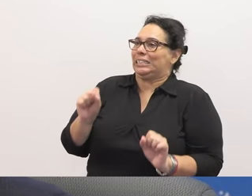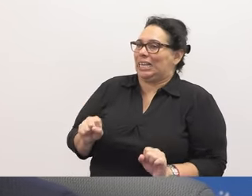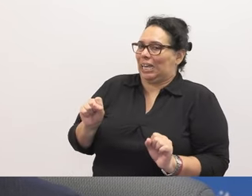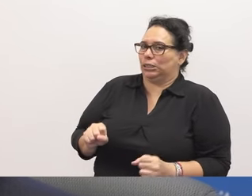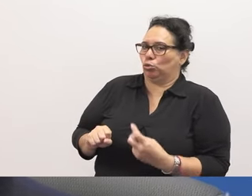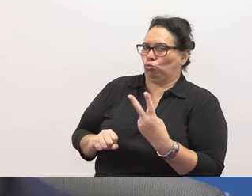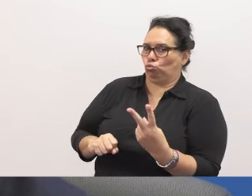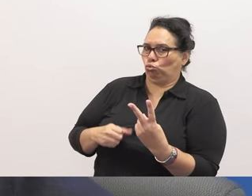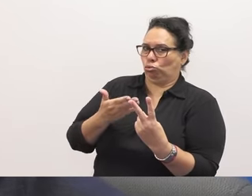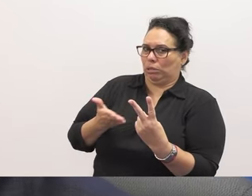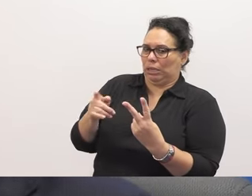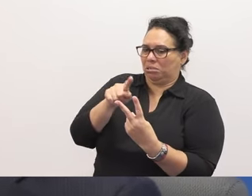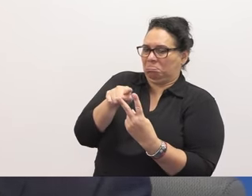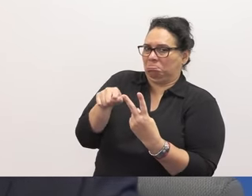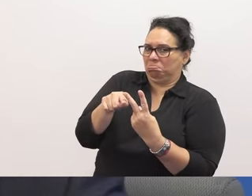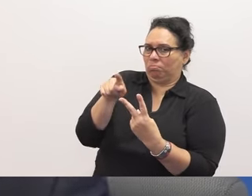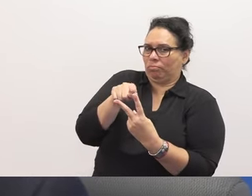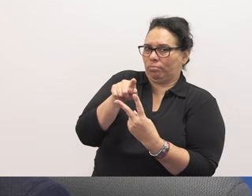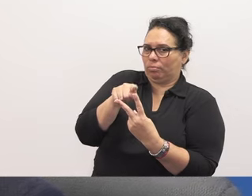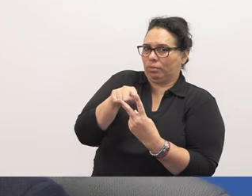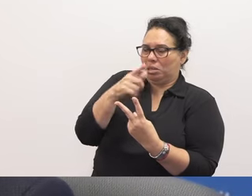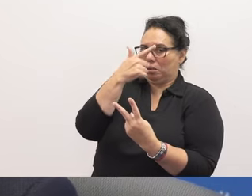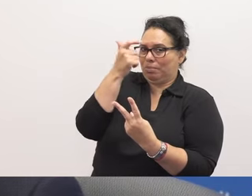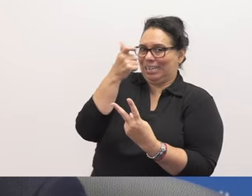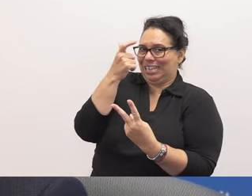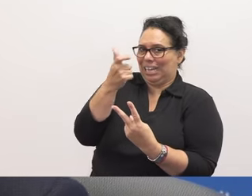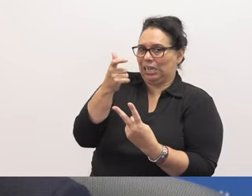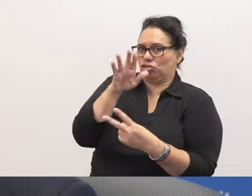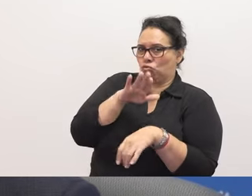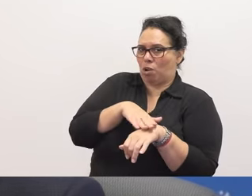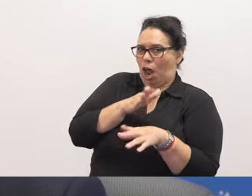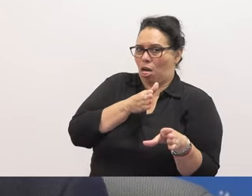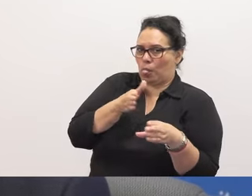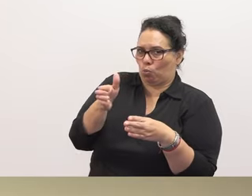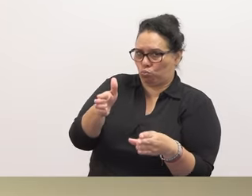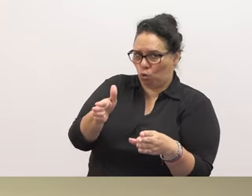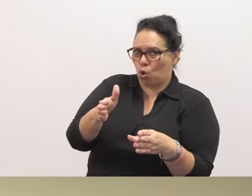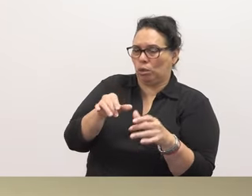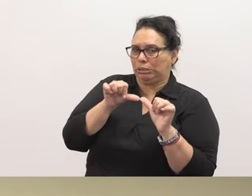One, just because you've been on this road and you've been consistently communicating